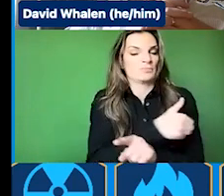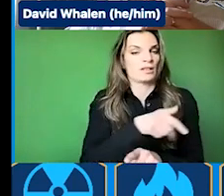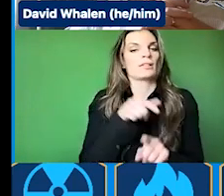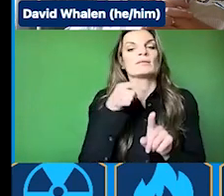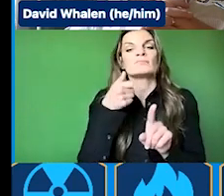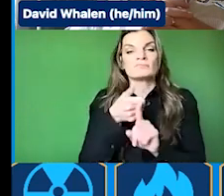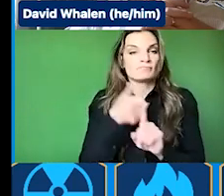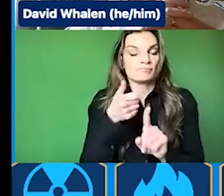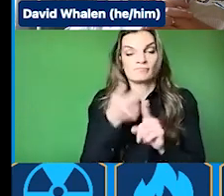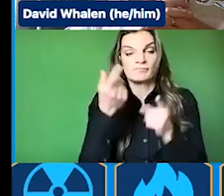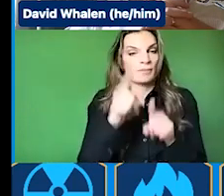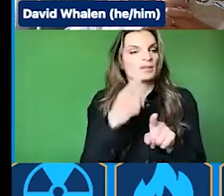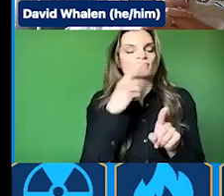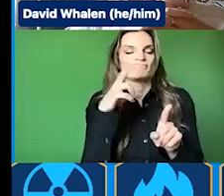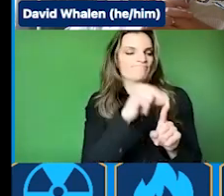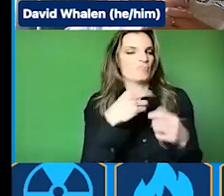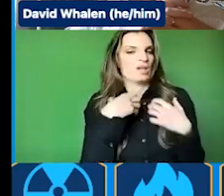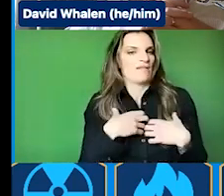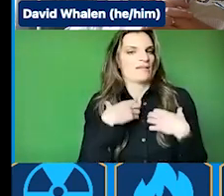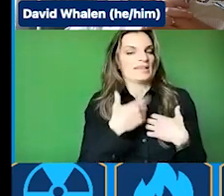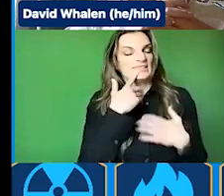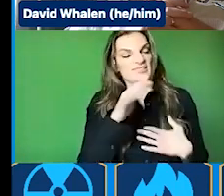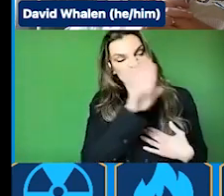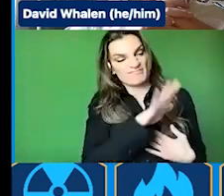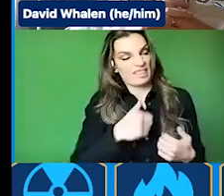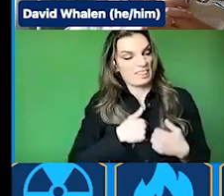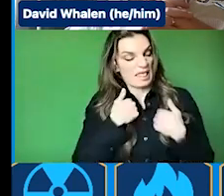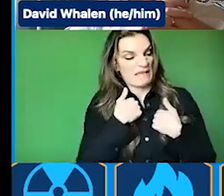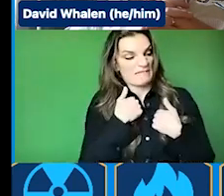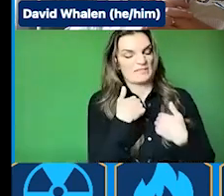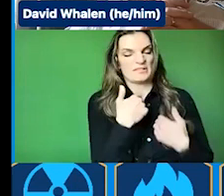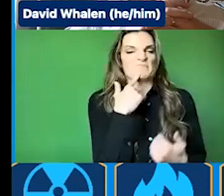citing her low quality of life wanted her to sign a legal form to allow the hospital to deny